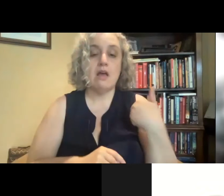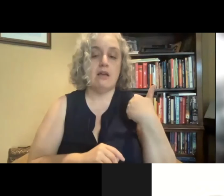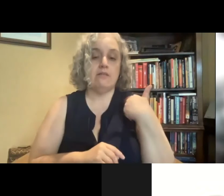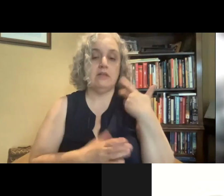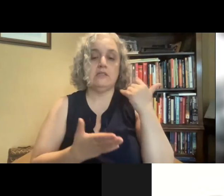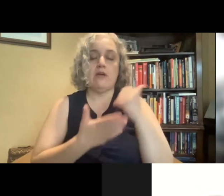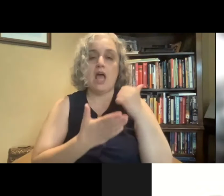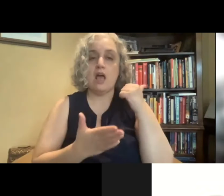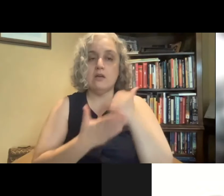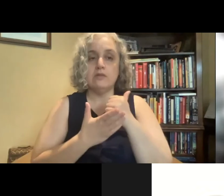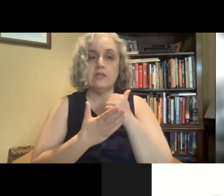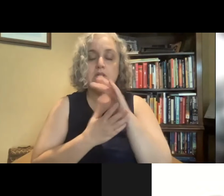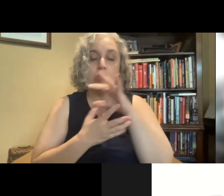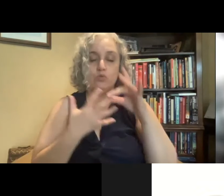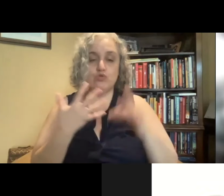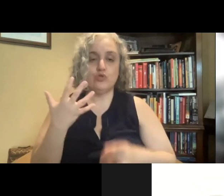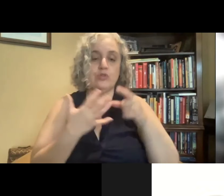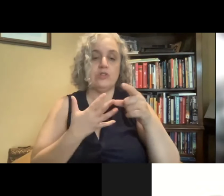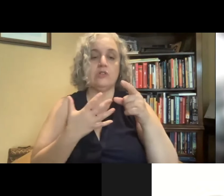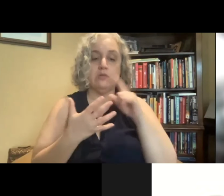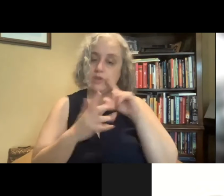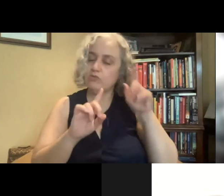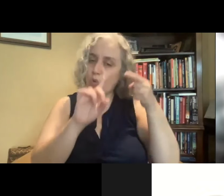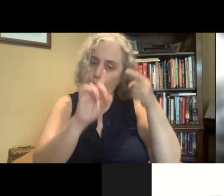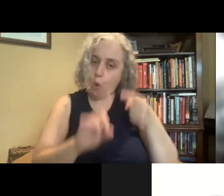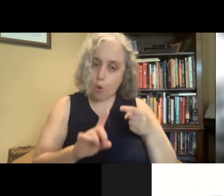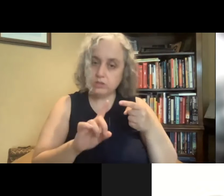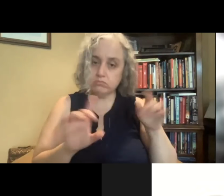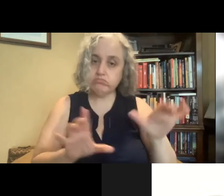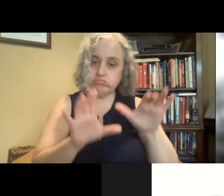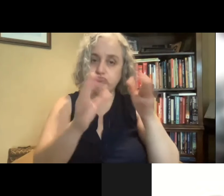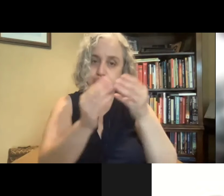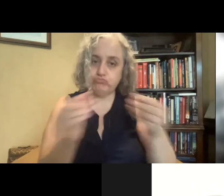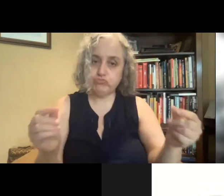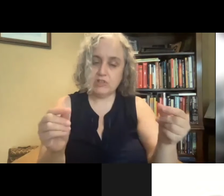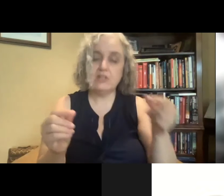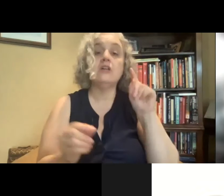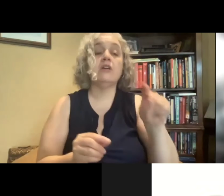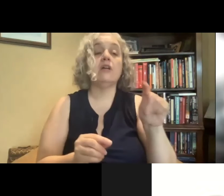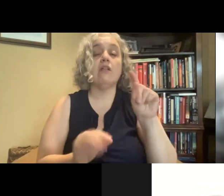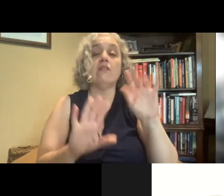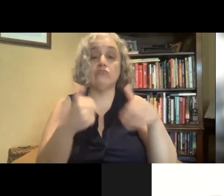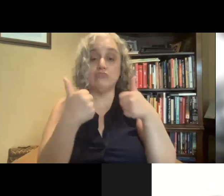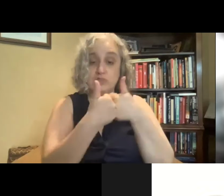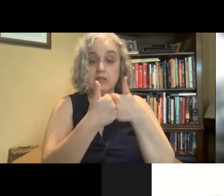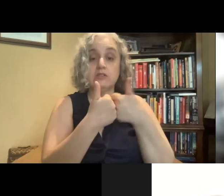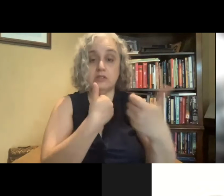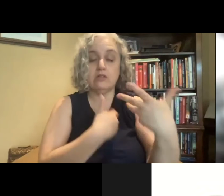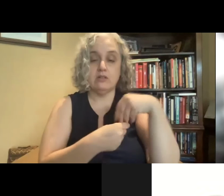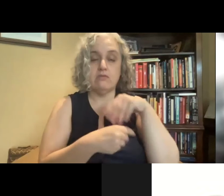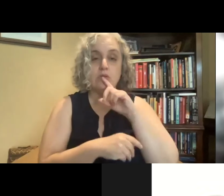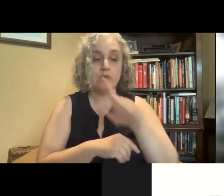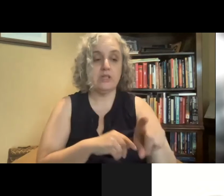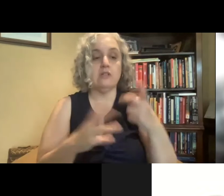to choose what we will work upon. We work on those challenges together with